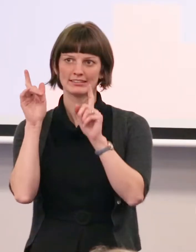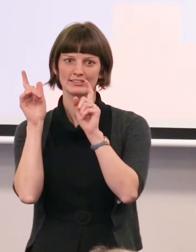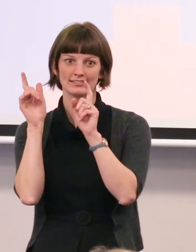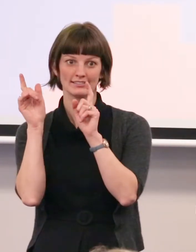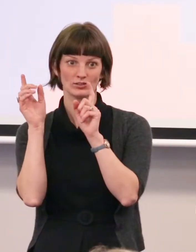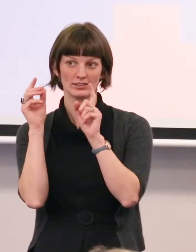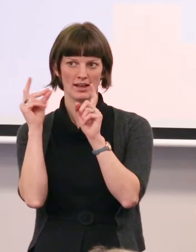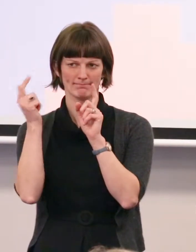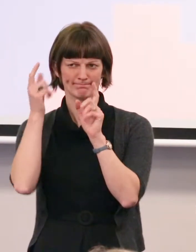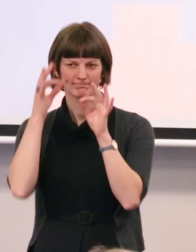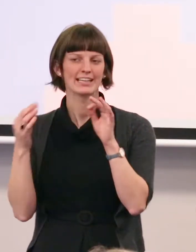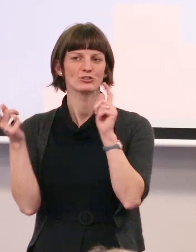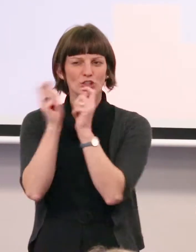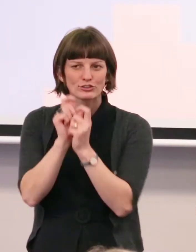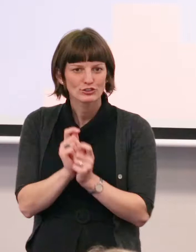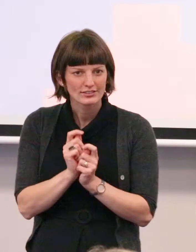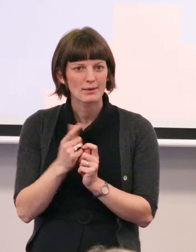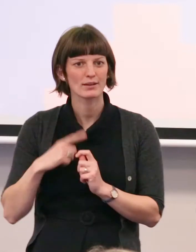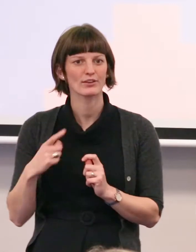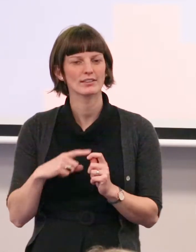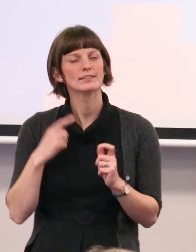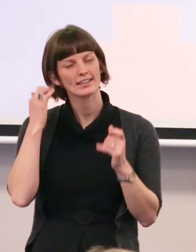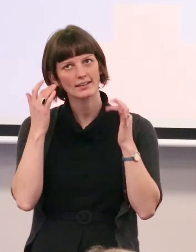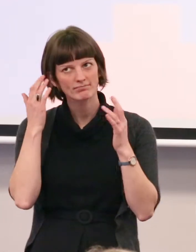because I sort of had some, you know, having some thinking and I think this is,